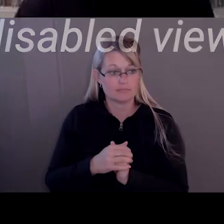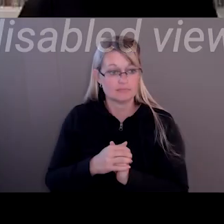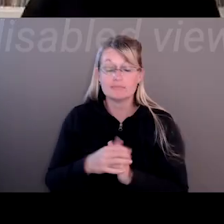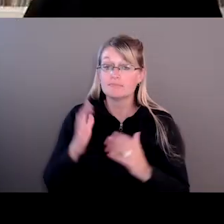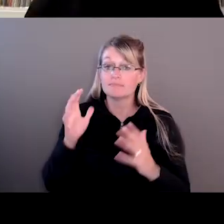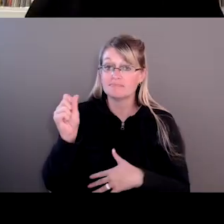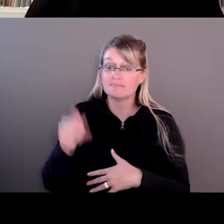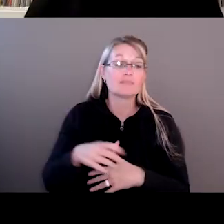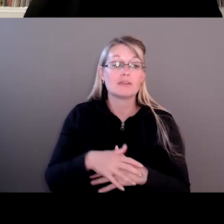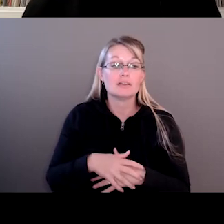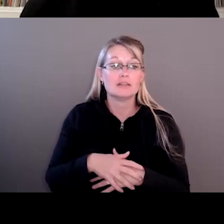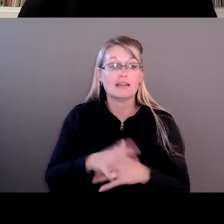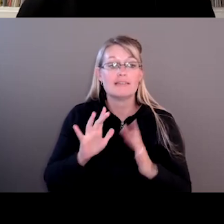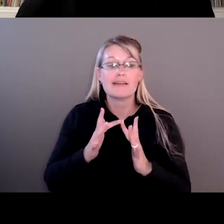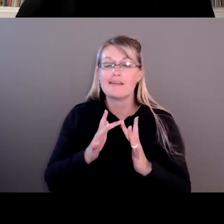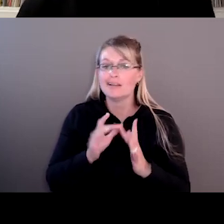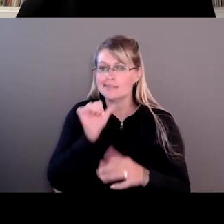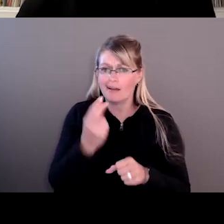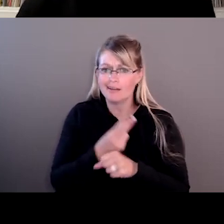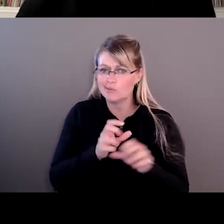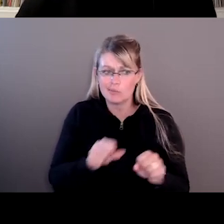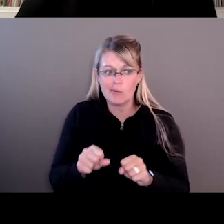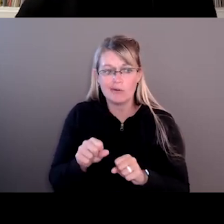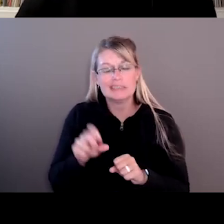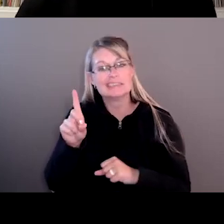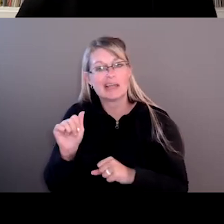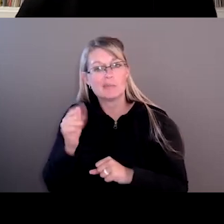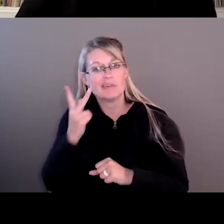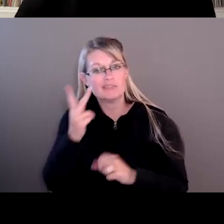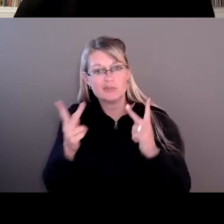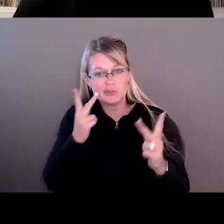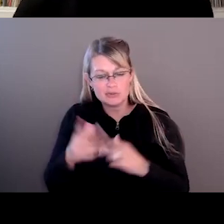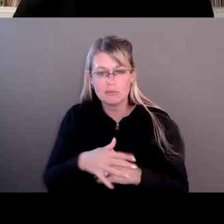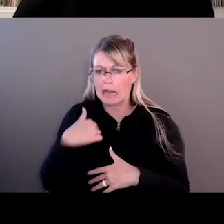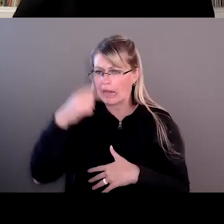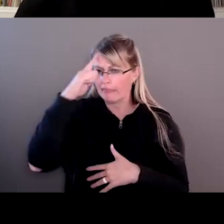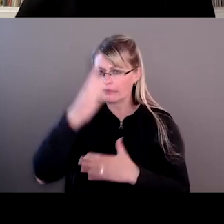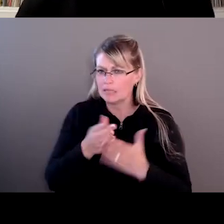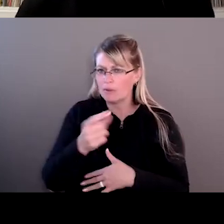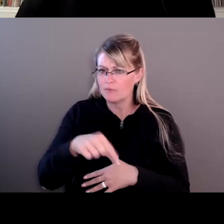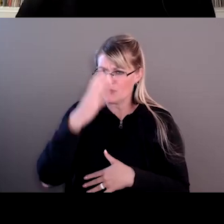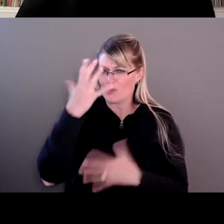The Internet is unusable, the disabled view. I think some of you know what I'm going to say